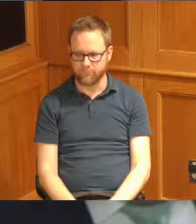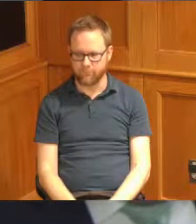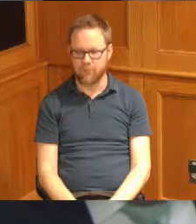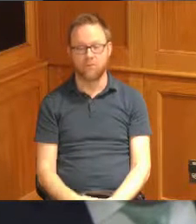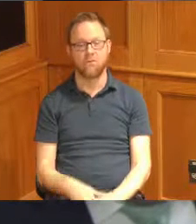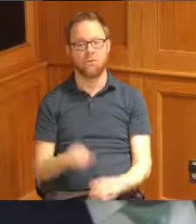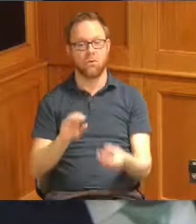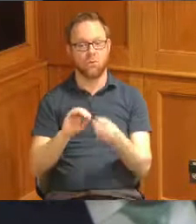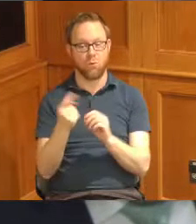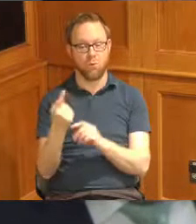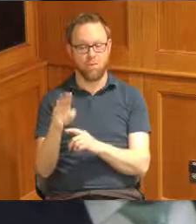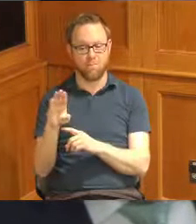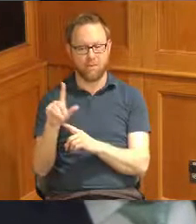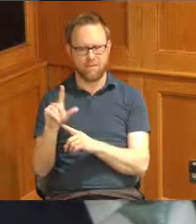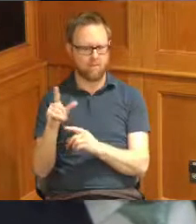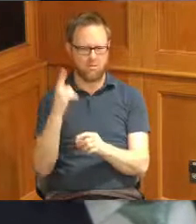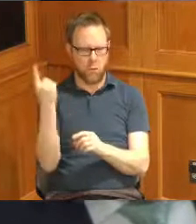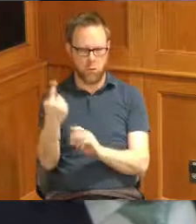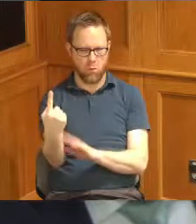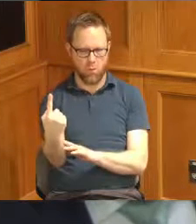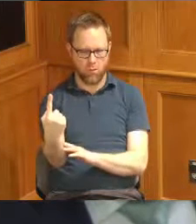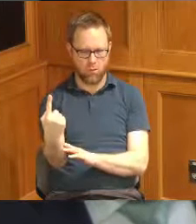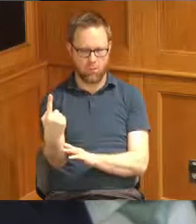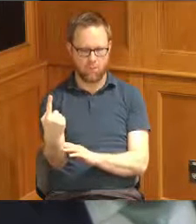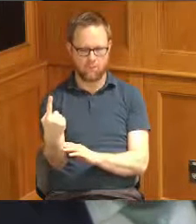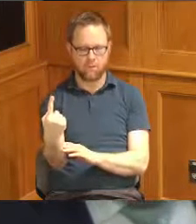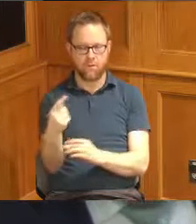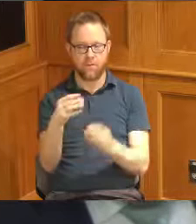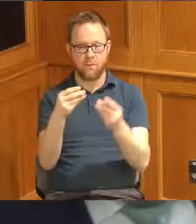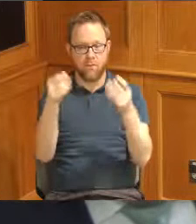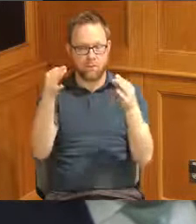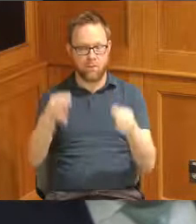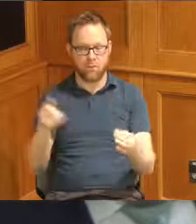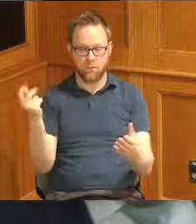item number one the only value of item on your agenda is a resolution authorizing the execution